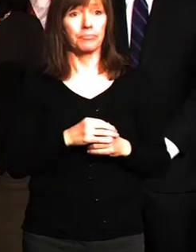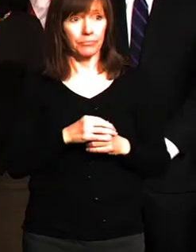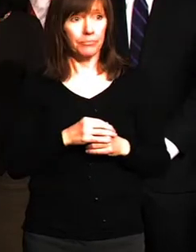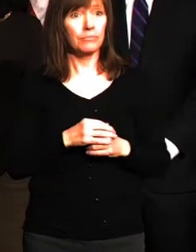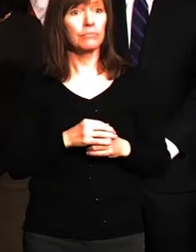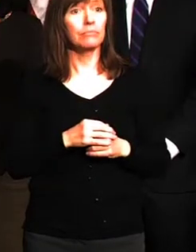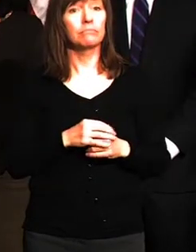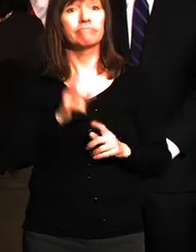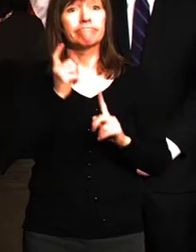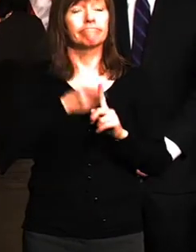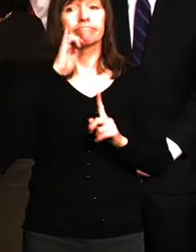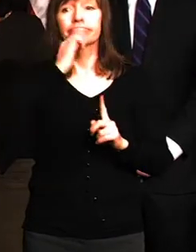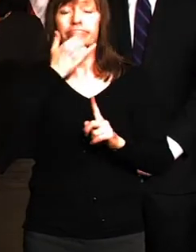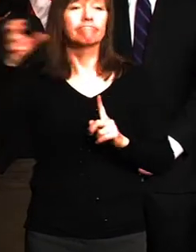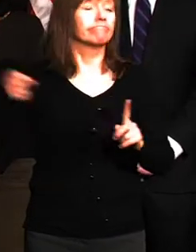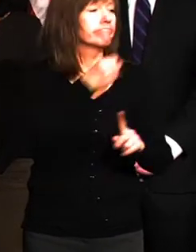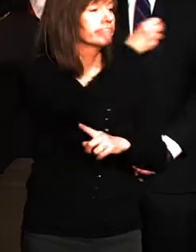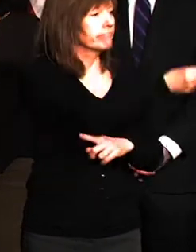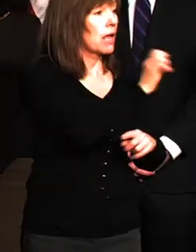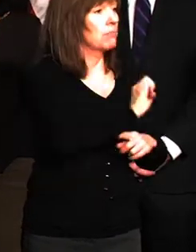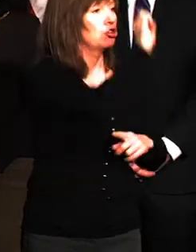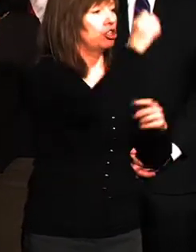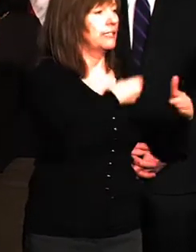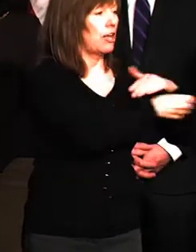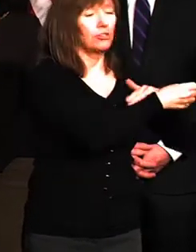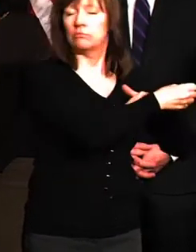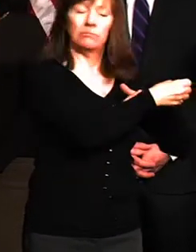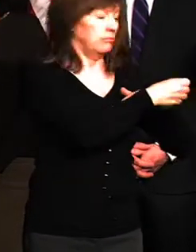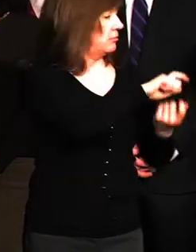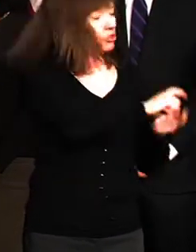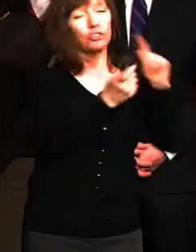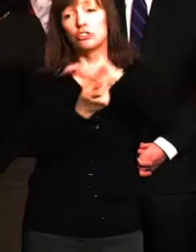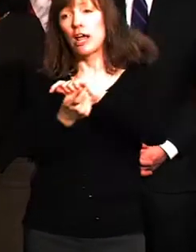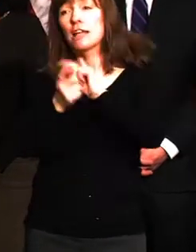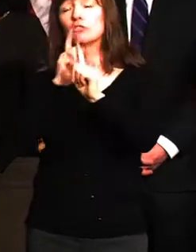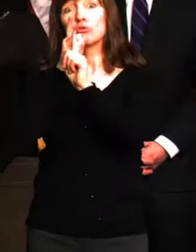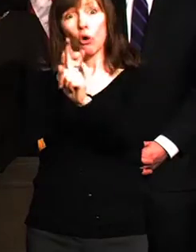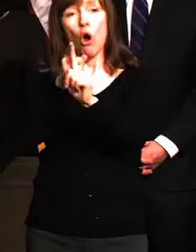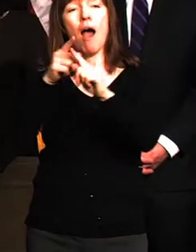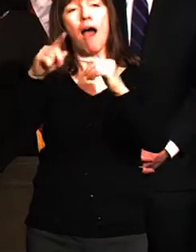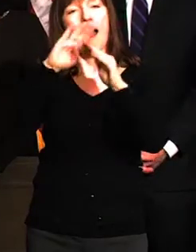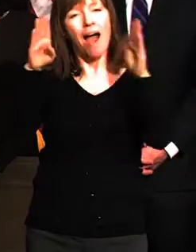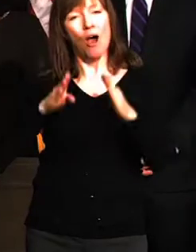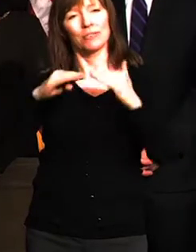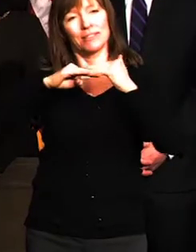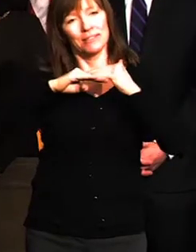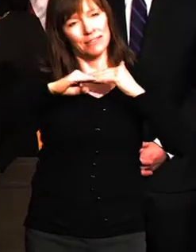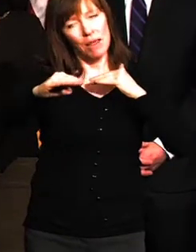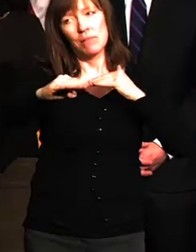shelter. We need to ensure that our goal is housing stabilization. Entering the family